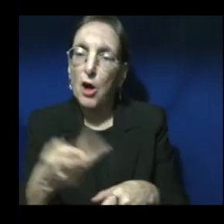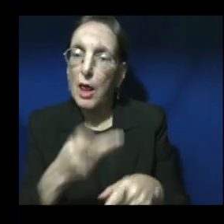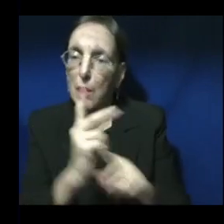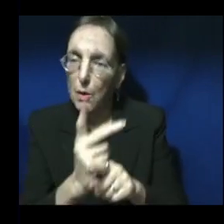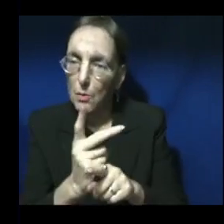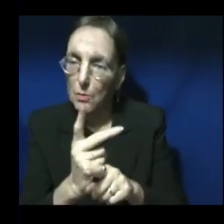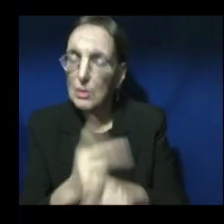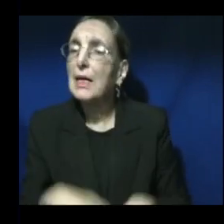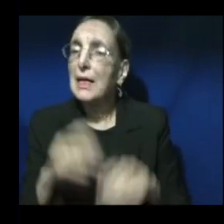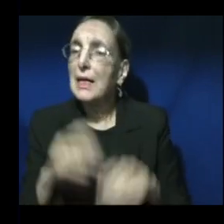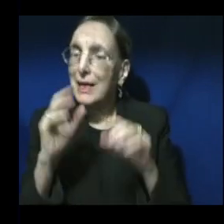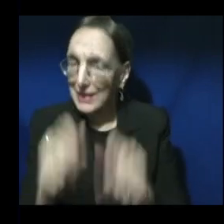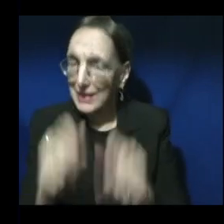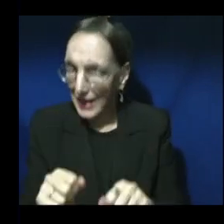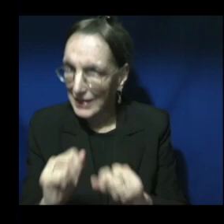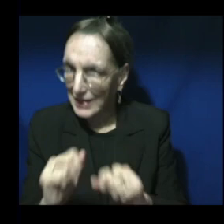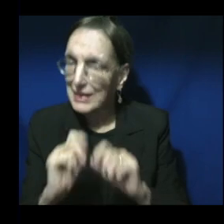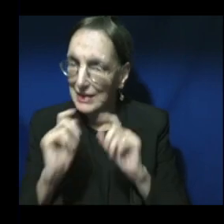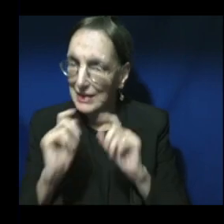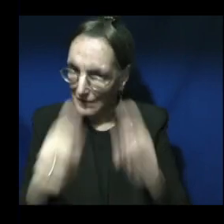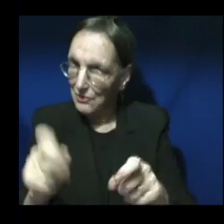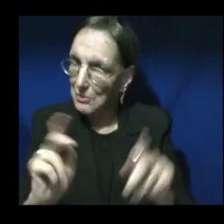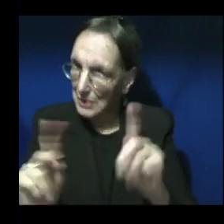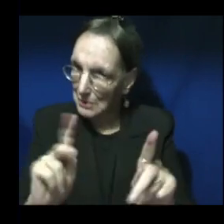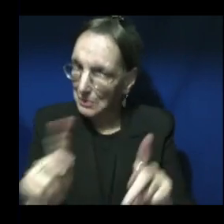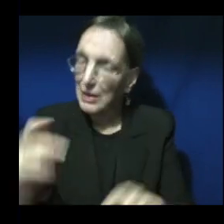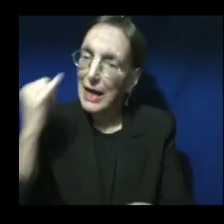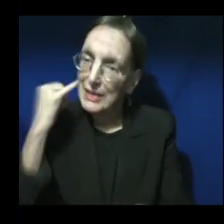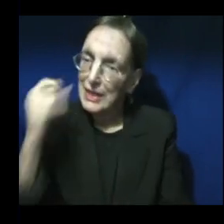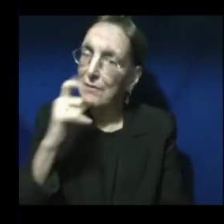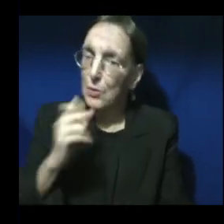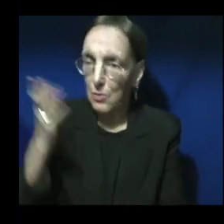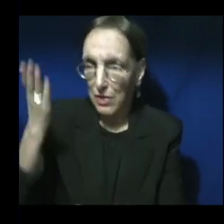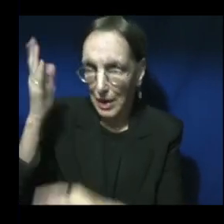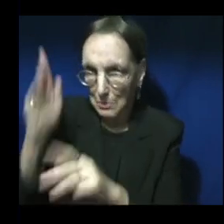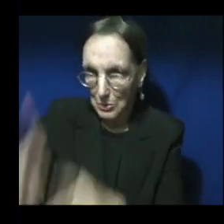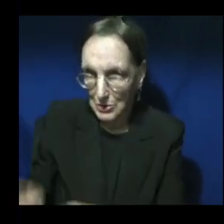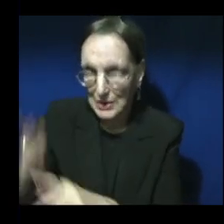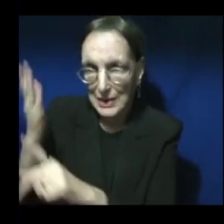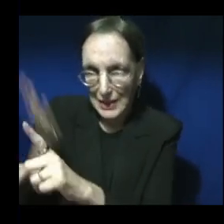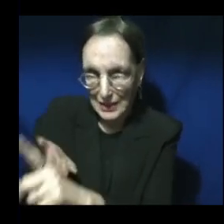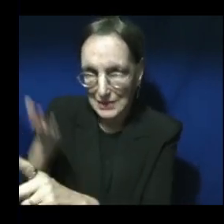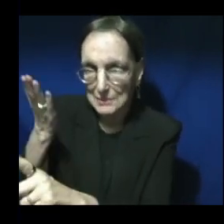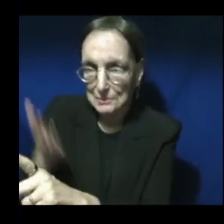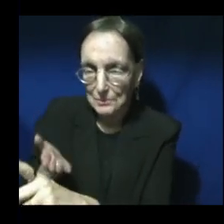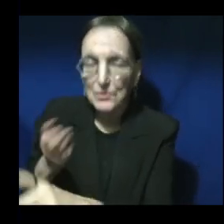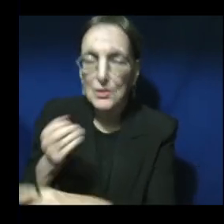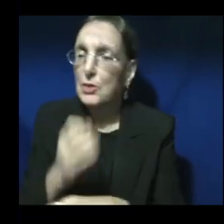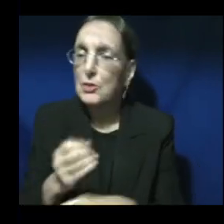behave certain ways in the future. And so the only question then left is: What are these magic words,